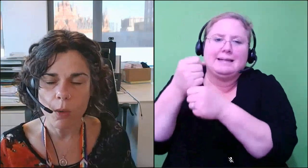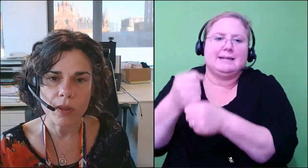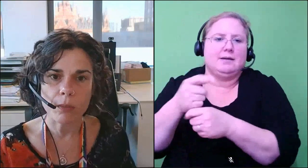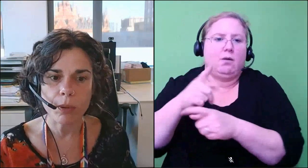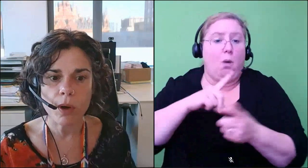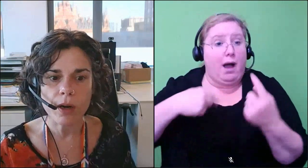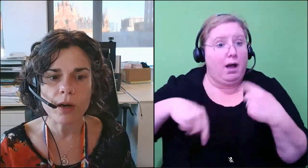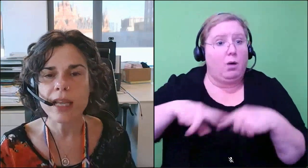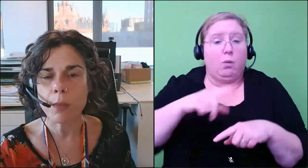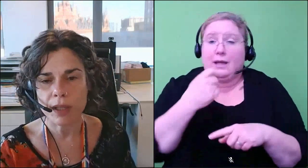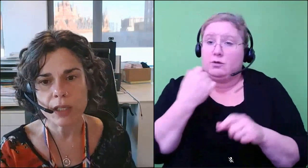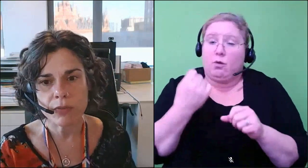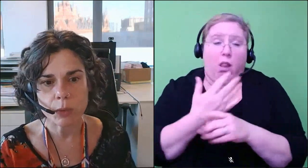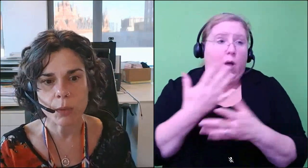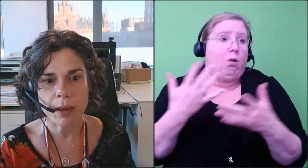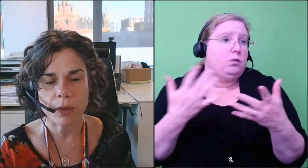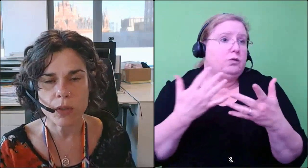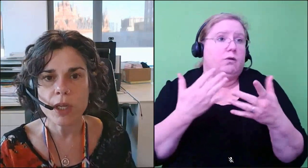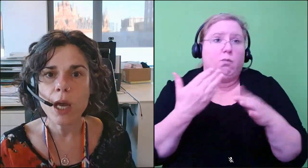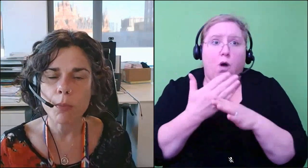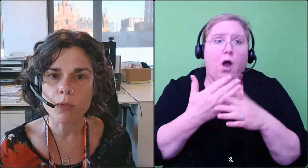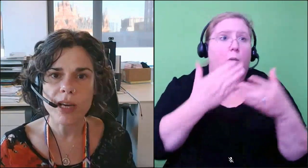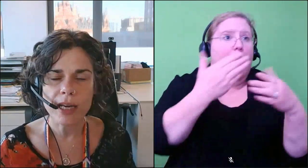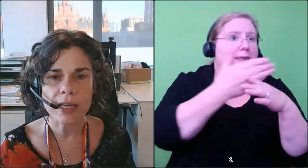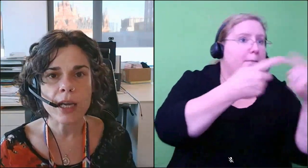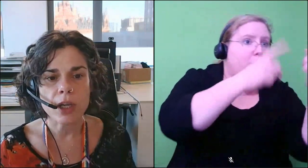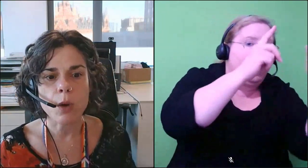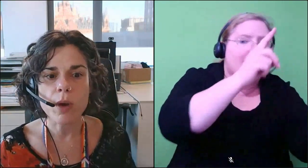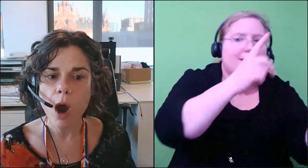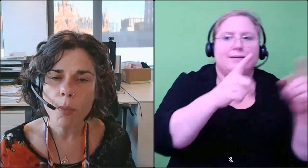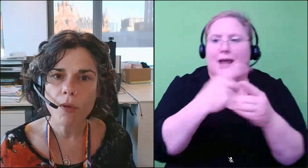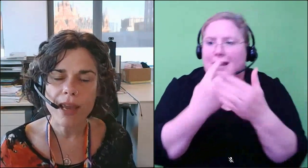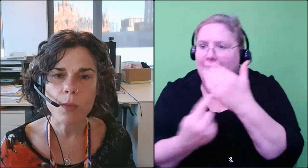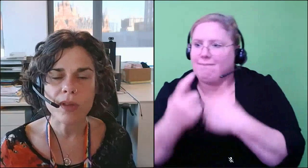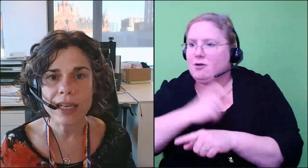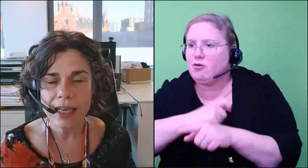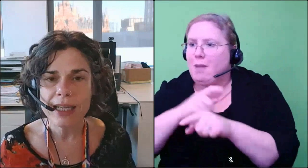work with employers and with individual members, but really, you know, we operate within a